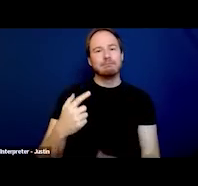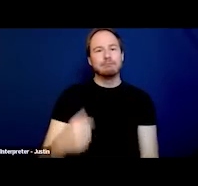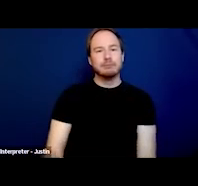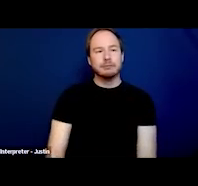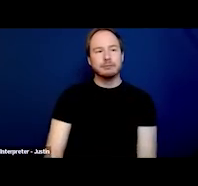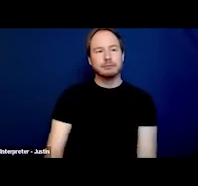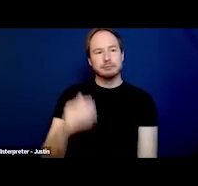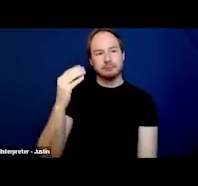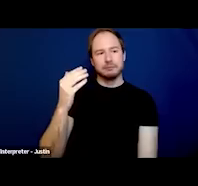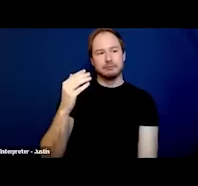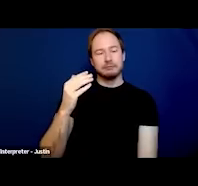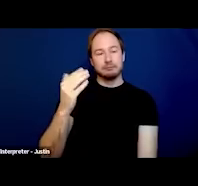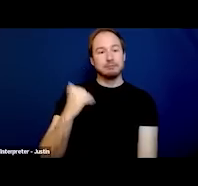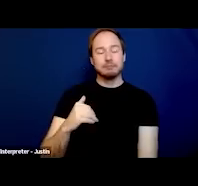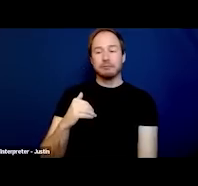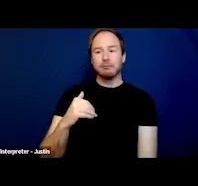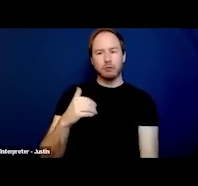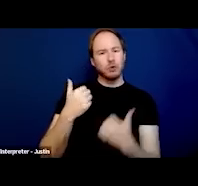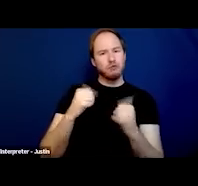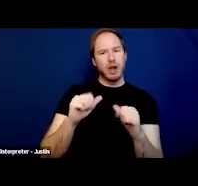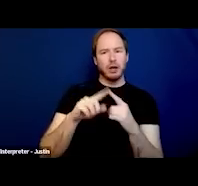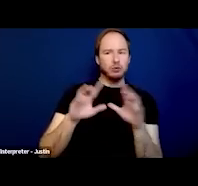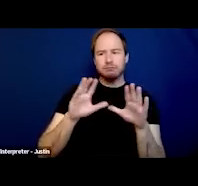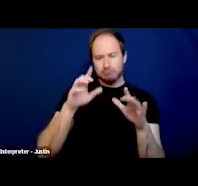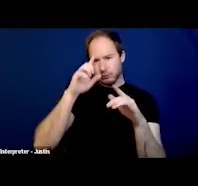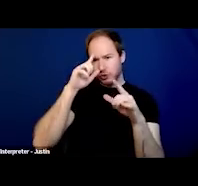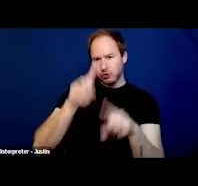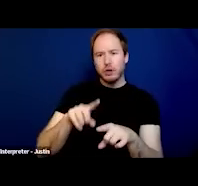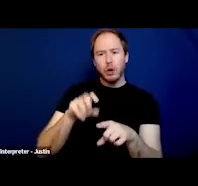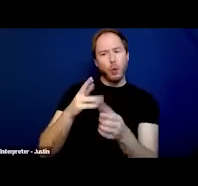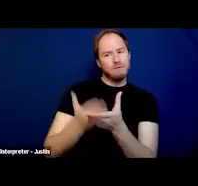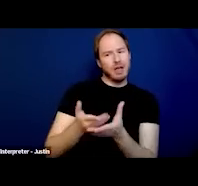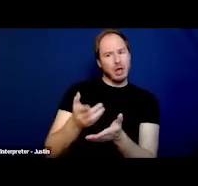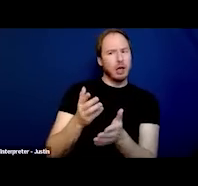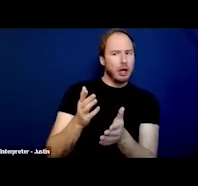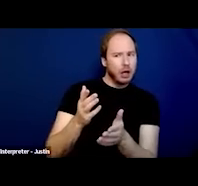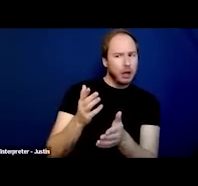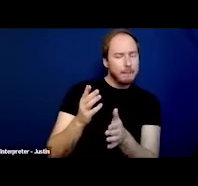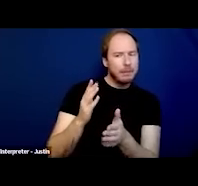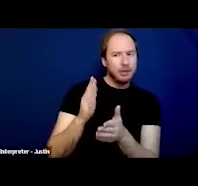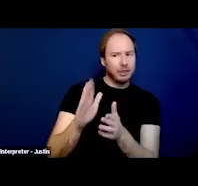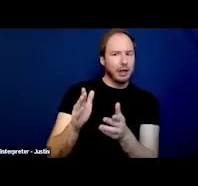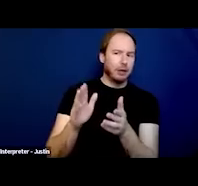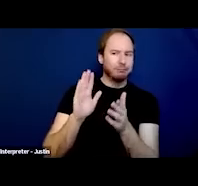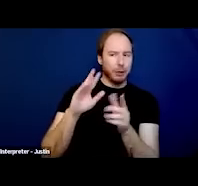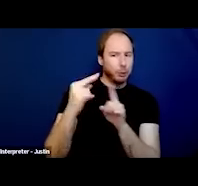Find a way to agree with or validate their position. And this isn't to say that you're going to agree with the way they're talking